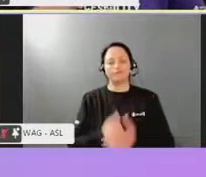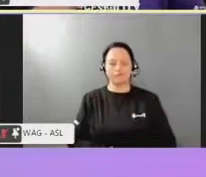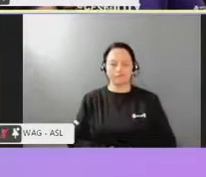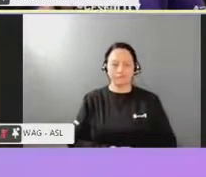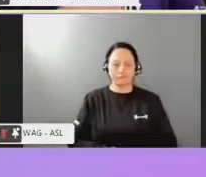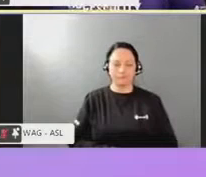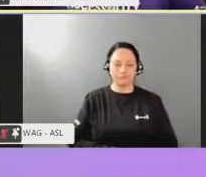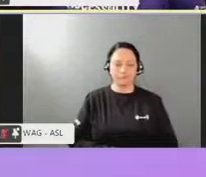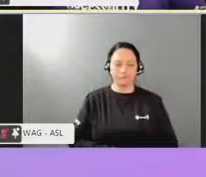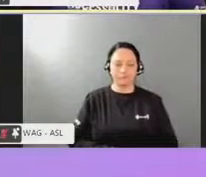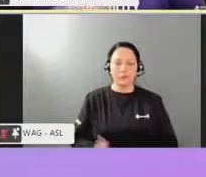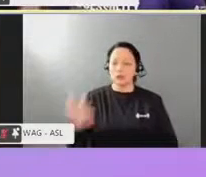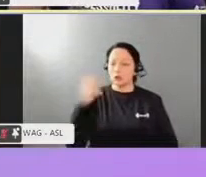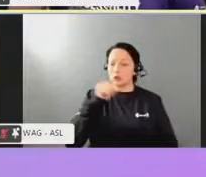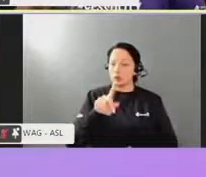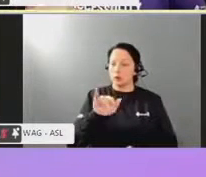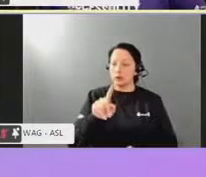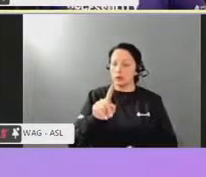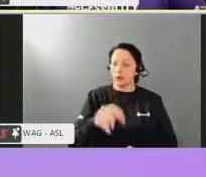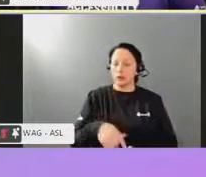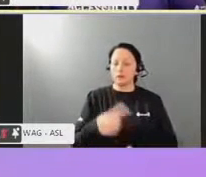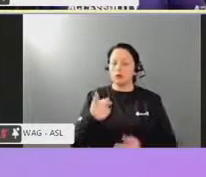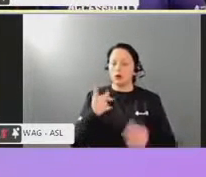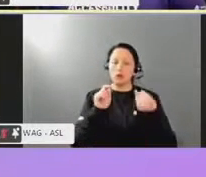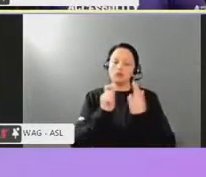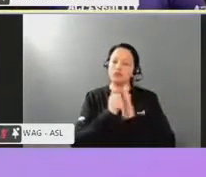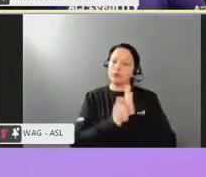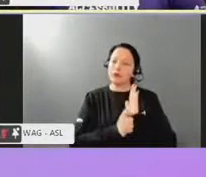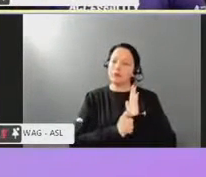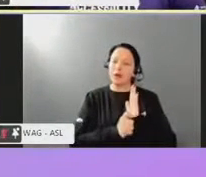appeared you can gauge where that puts you. That's we're